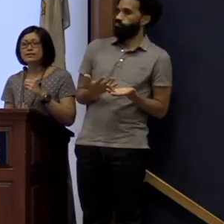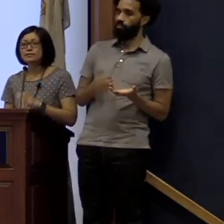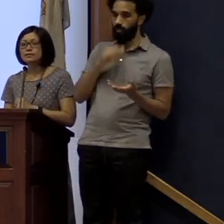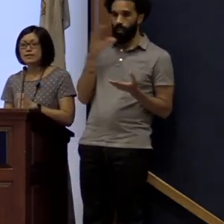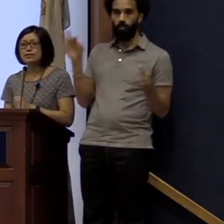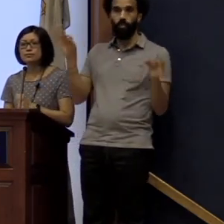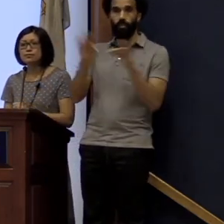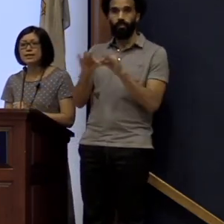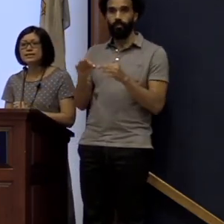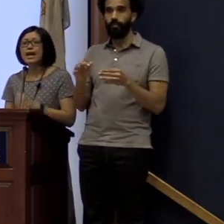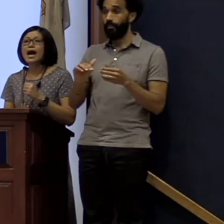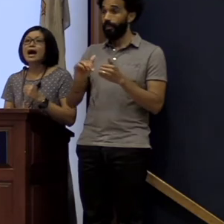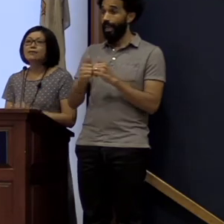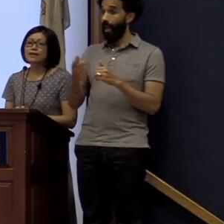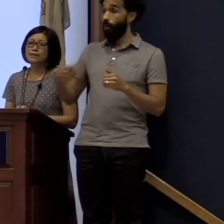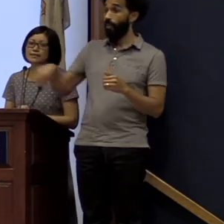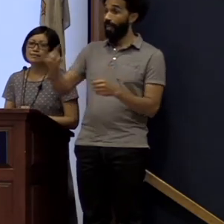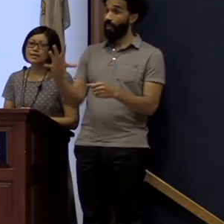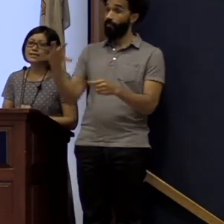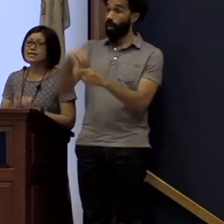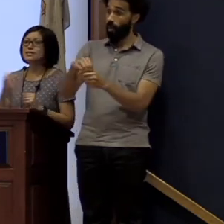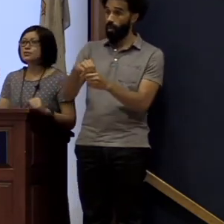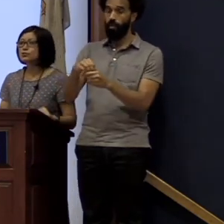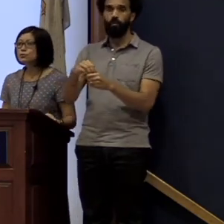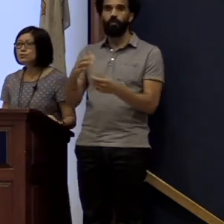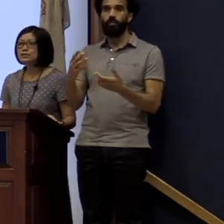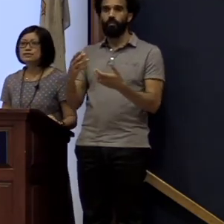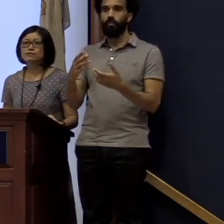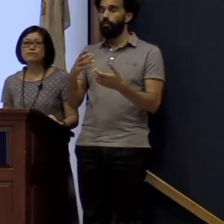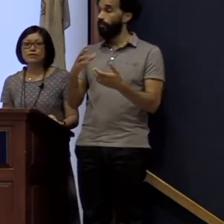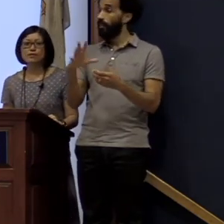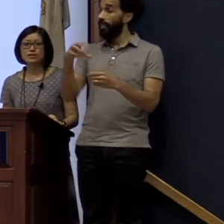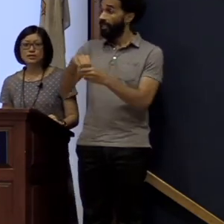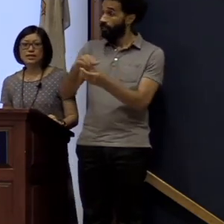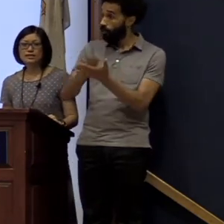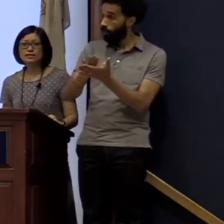space is robust how they're participating in school is still very marginalized and